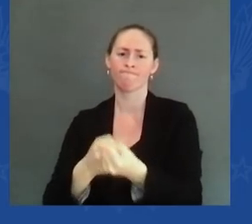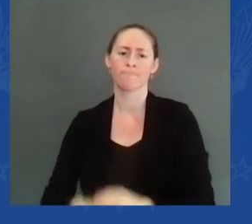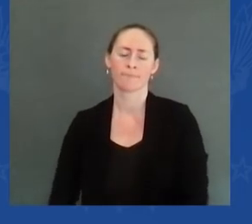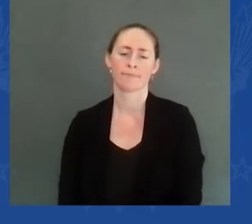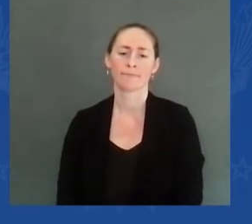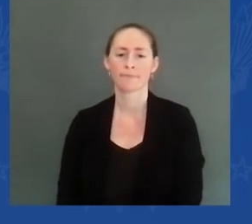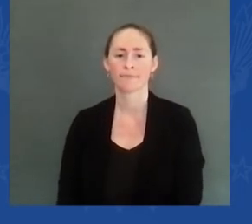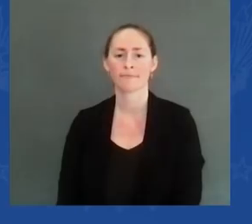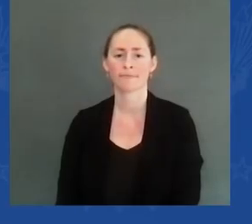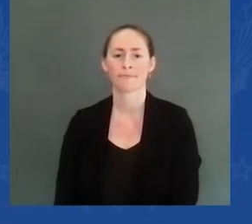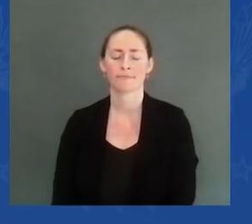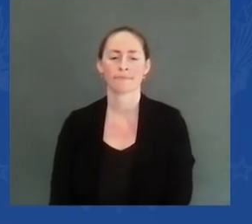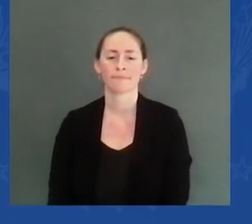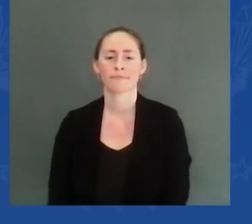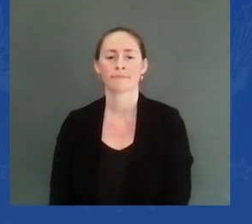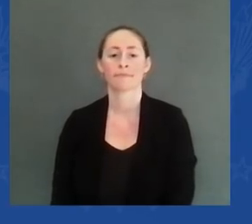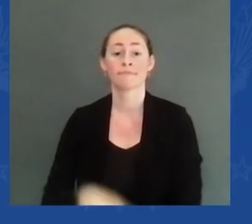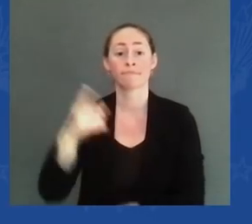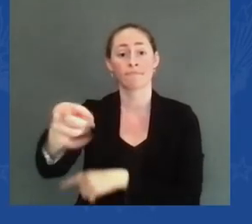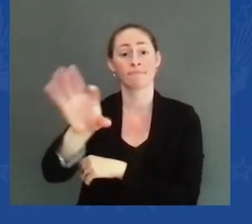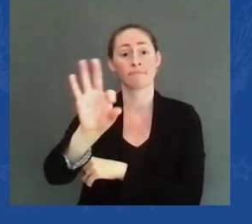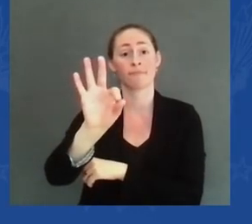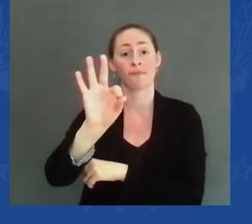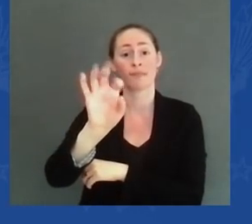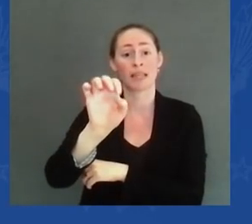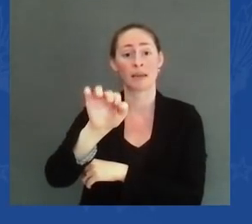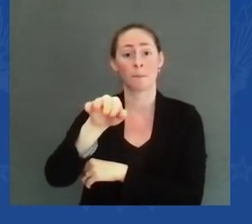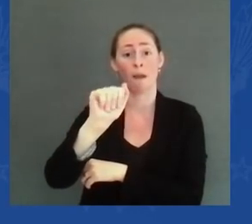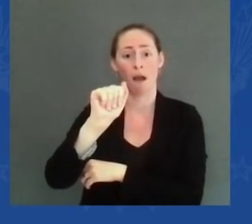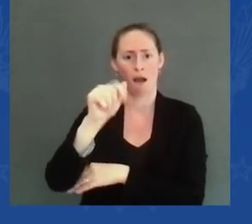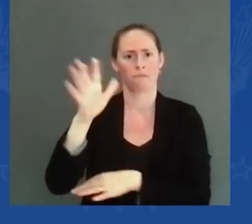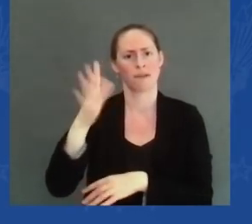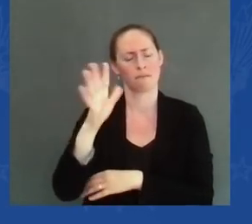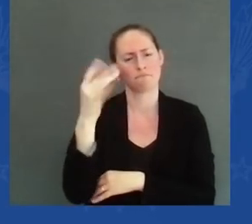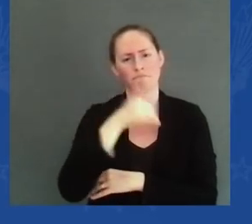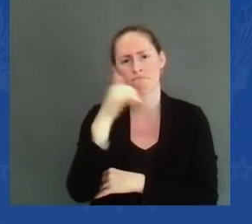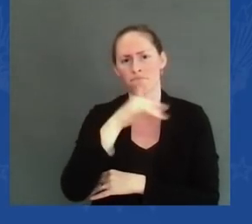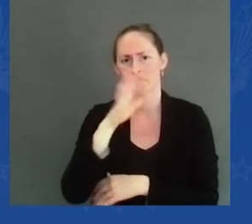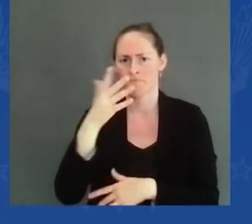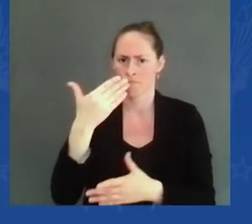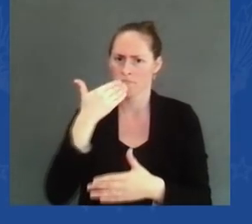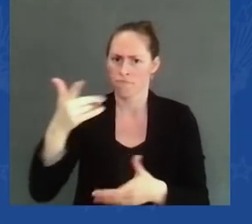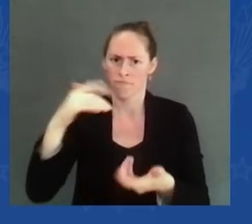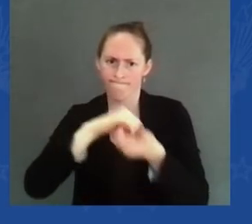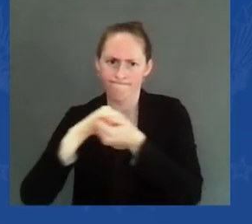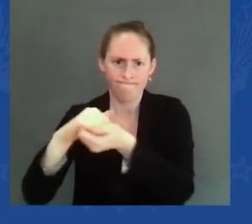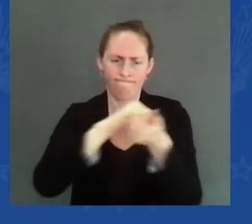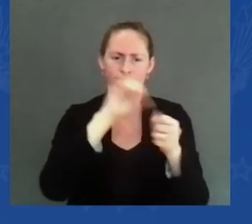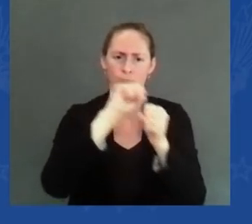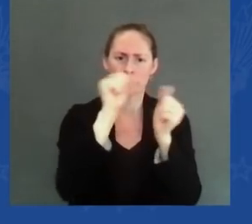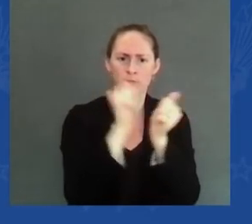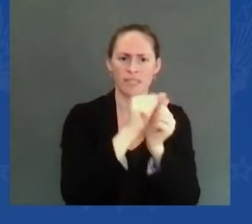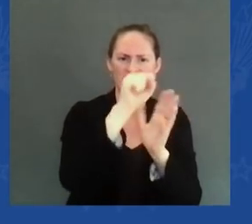The President: -- intensively with state and local officials, assessing the damage and mobilizing resources. One of things I want to thank Chuck for,